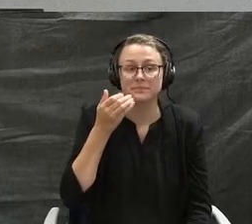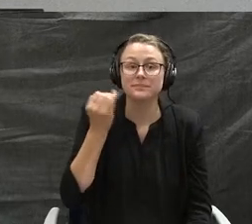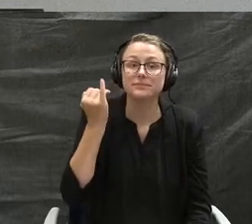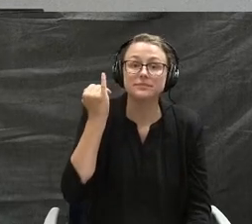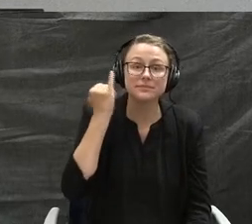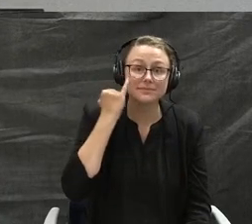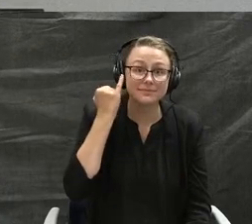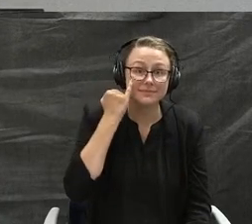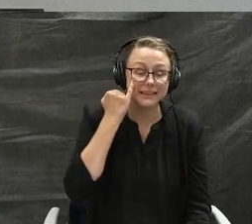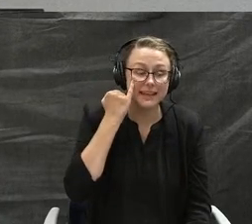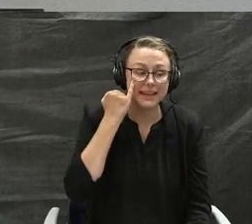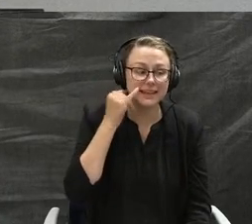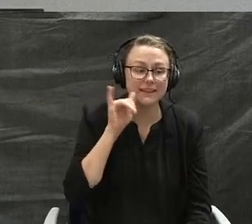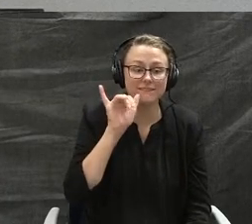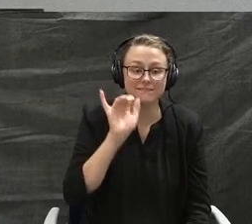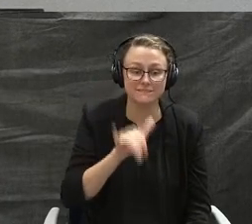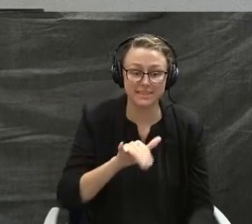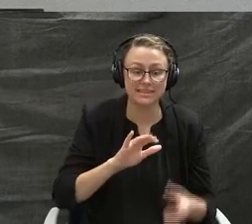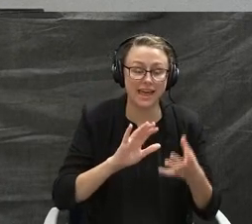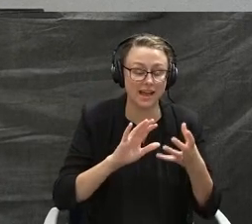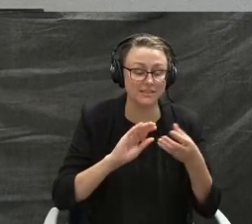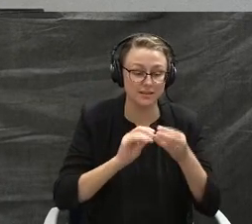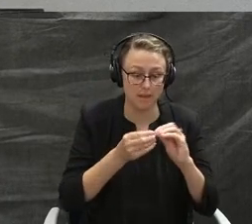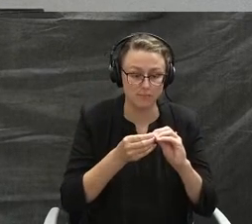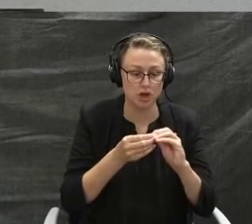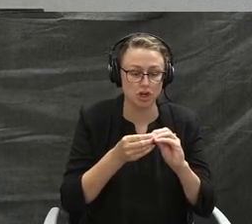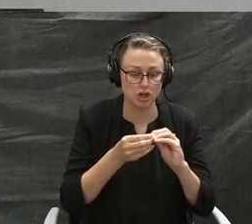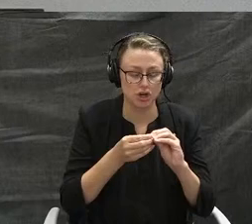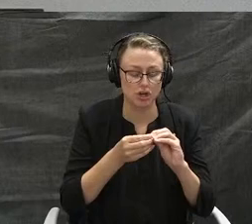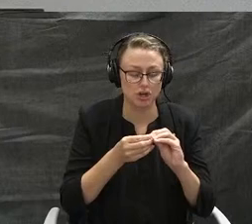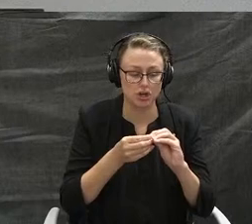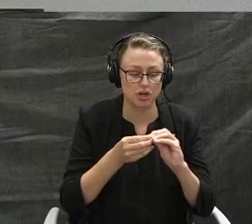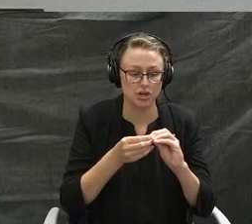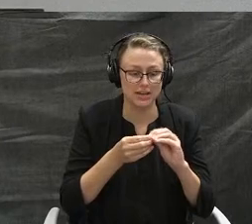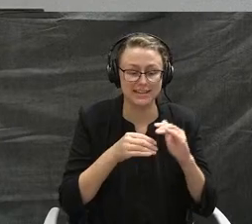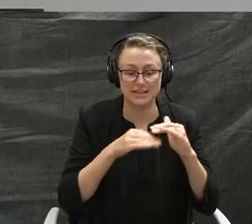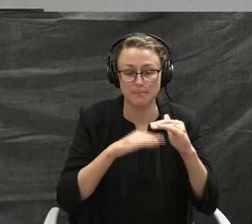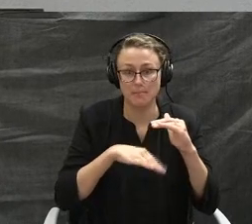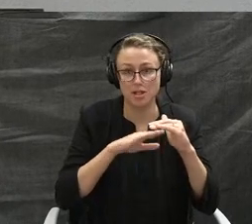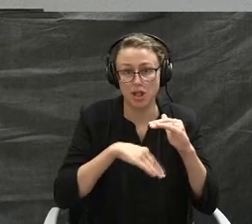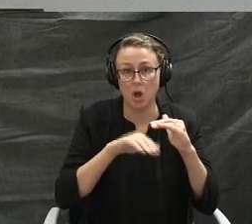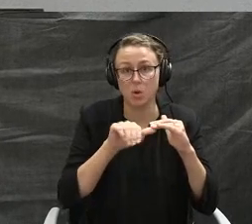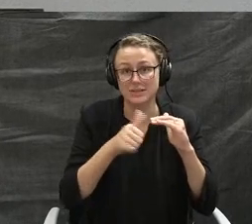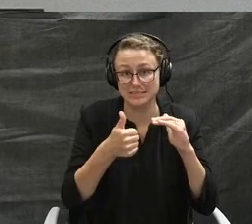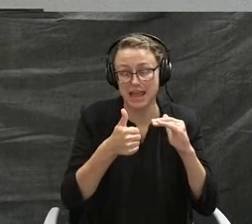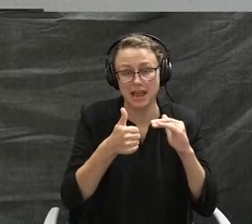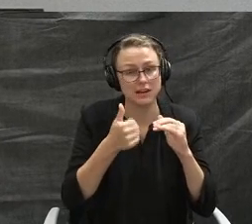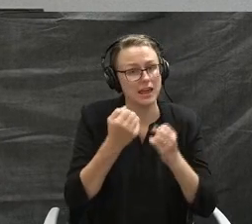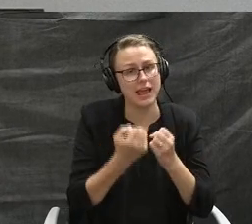factor is. Below 10 you can everybody can be in school